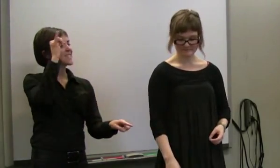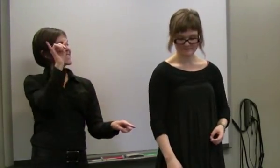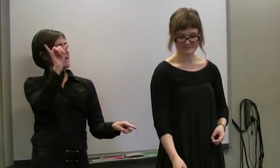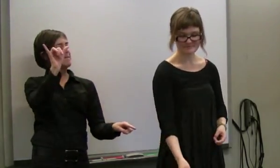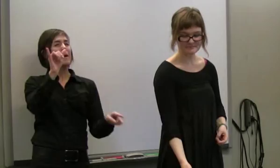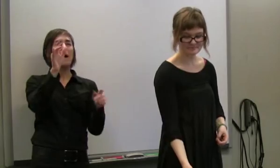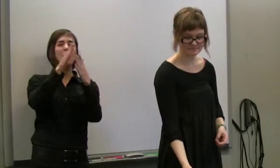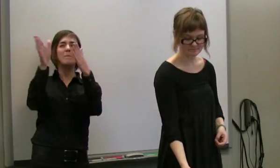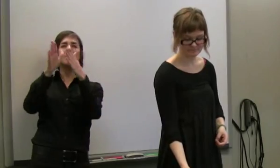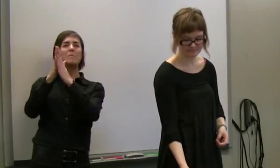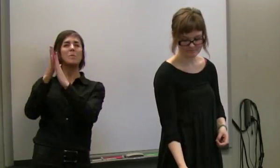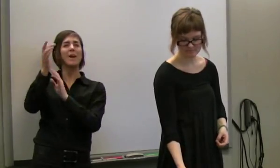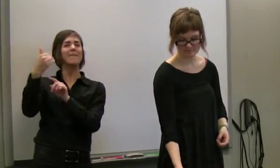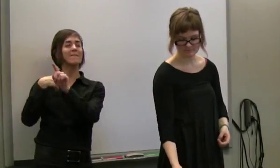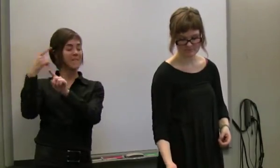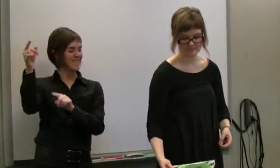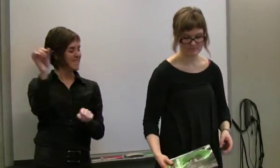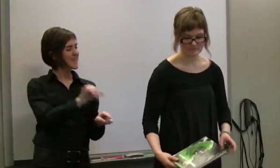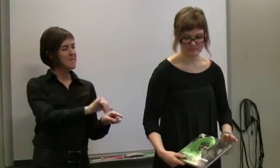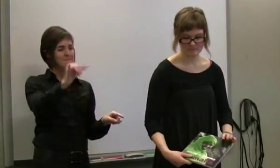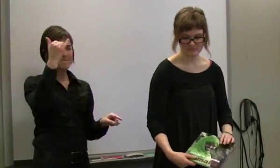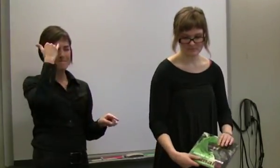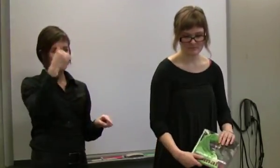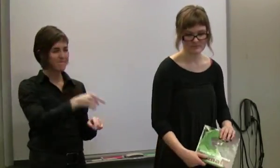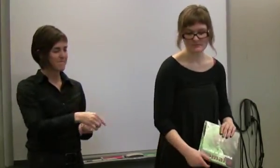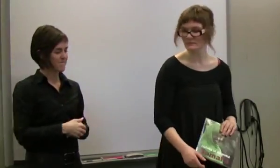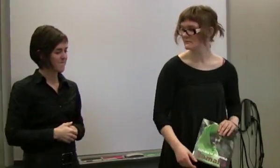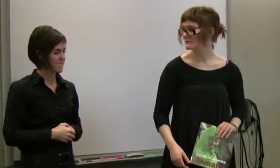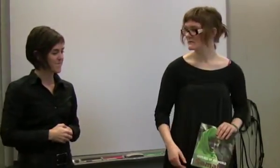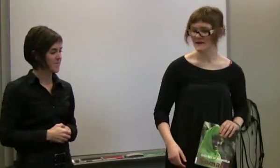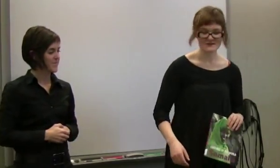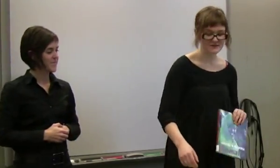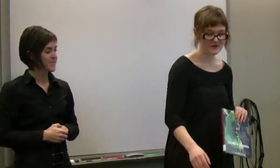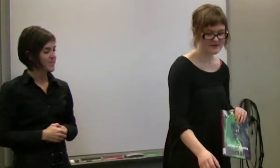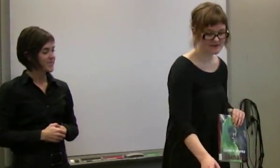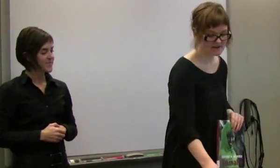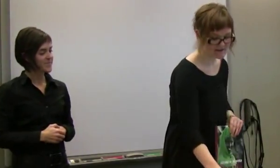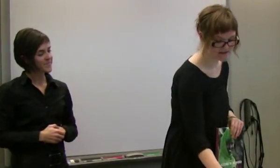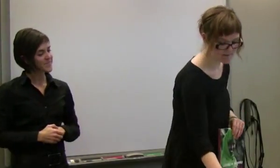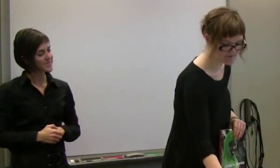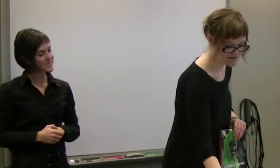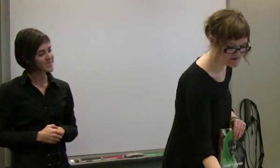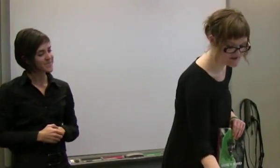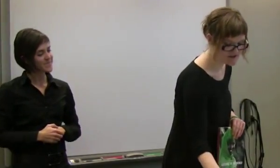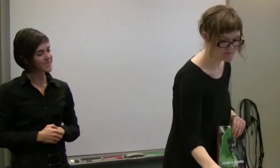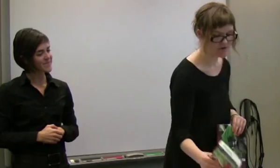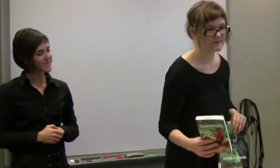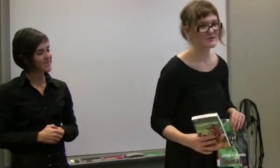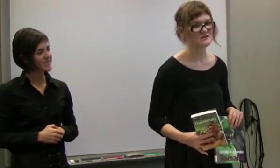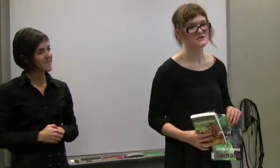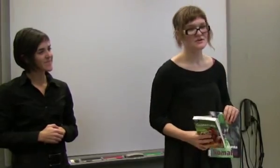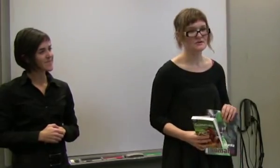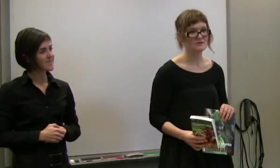of the different things you will find at the library. You will notice that each book